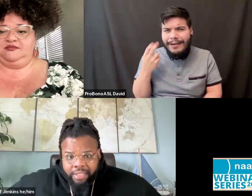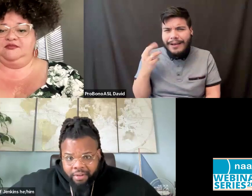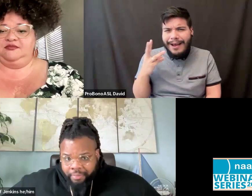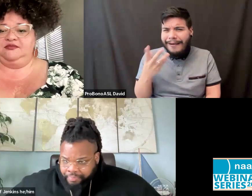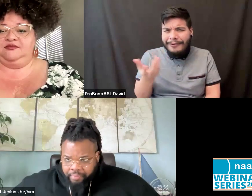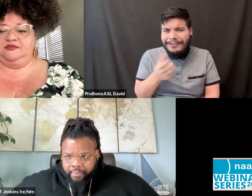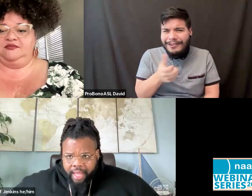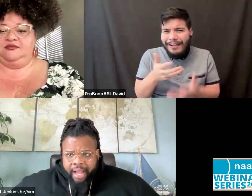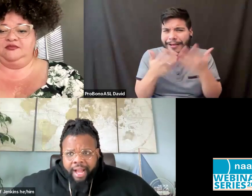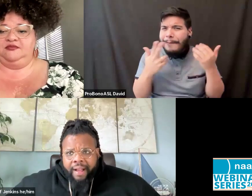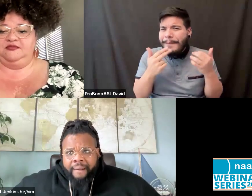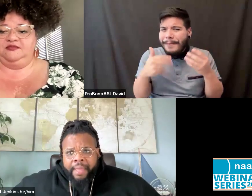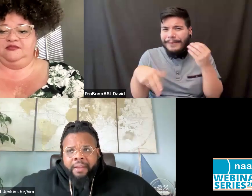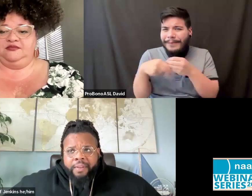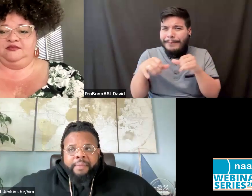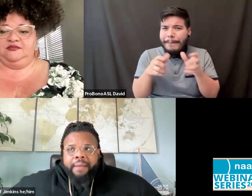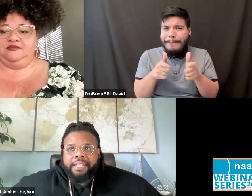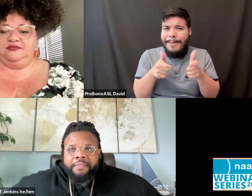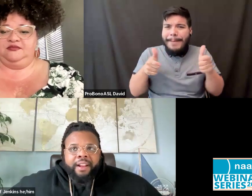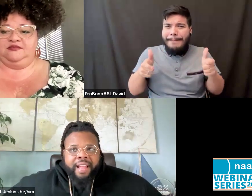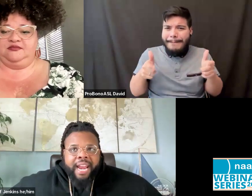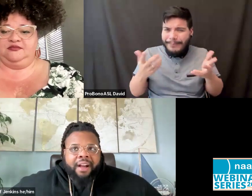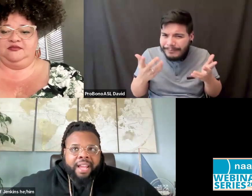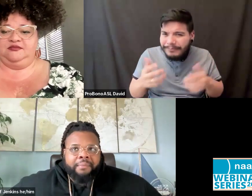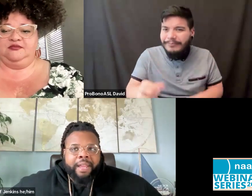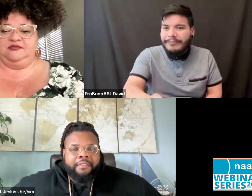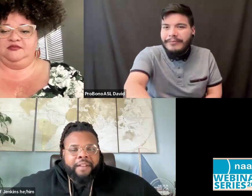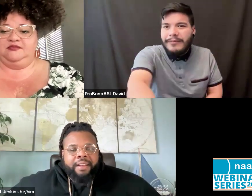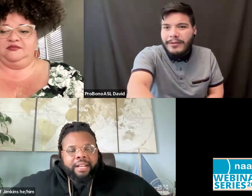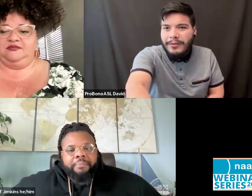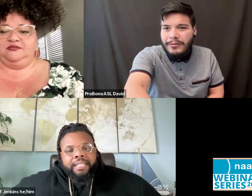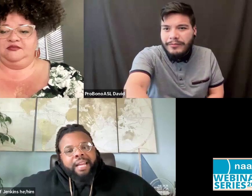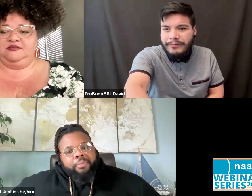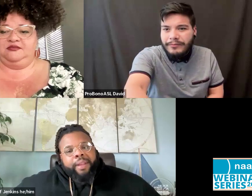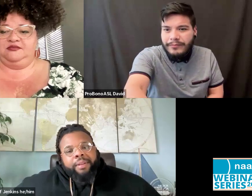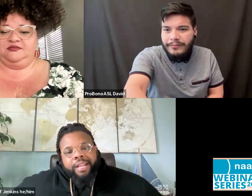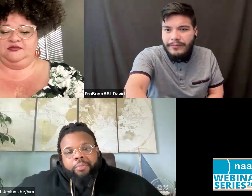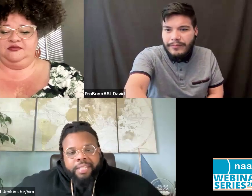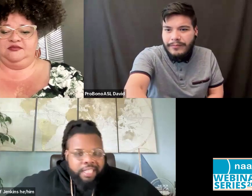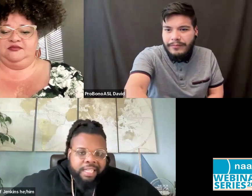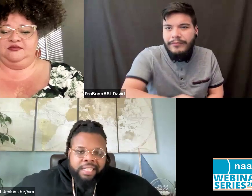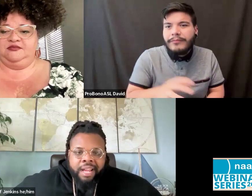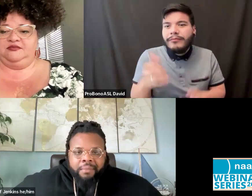So we've been able to figure that out even for all the companies that are be able to help assist